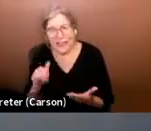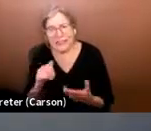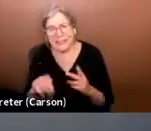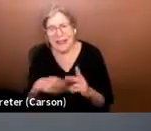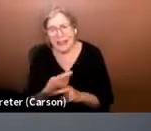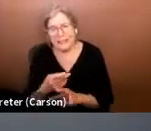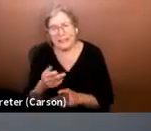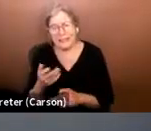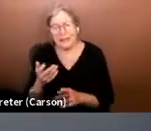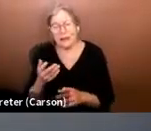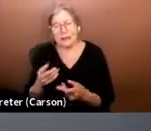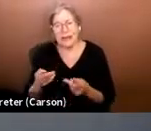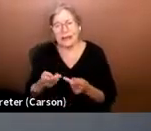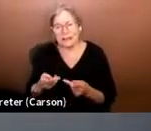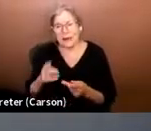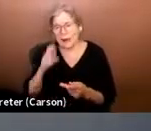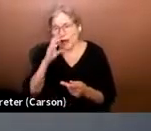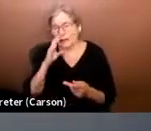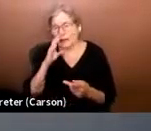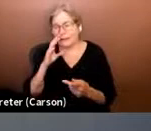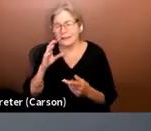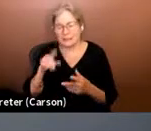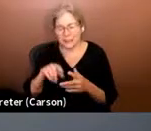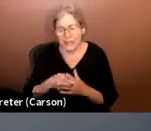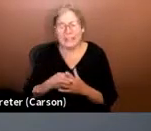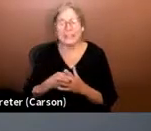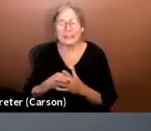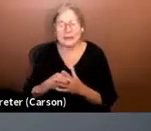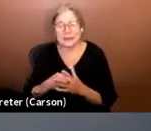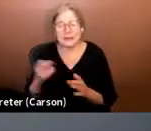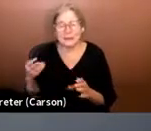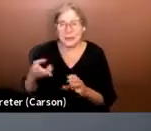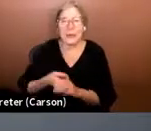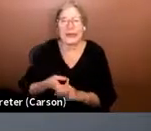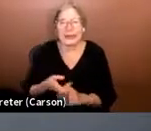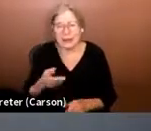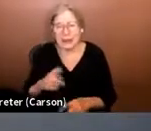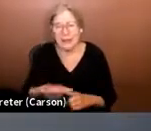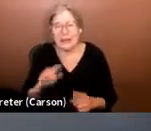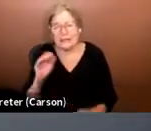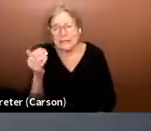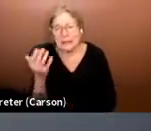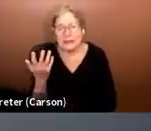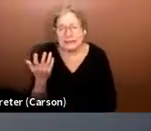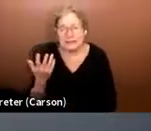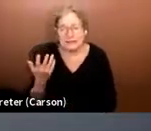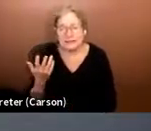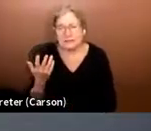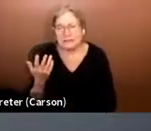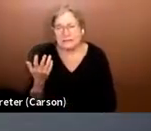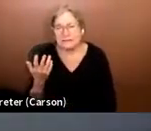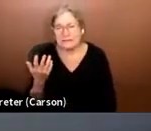comics is just entering into. But it does seem like we have a strange